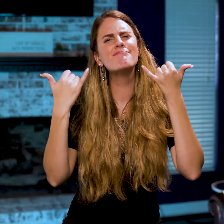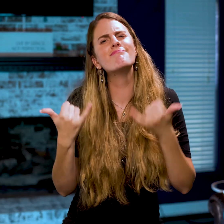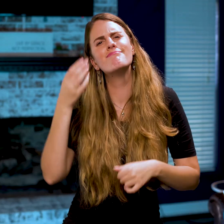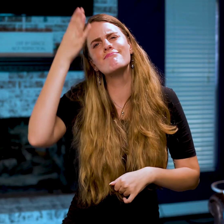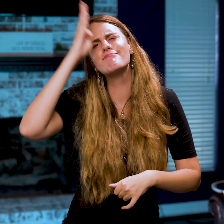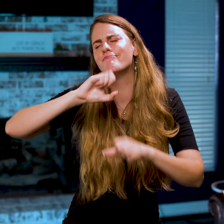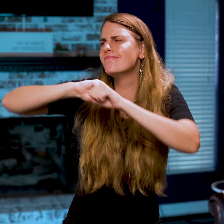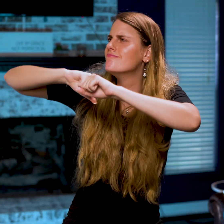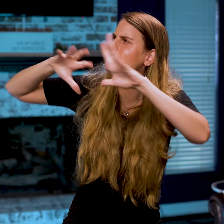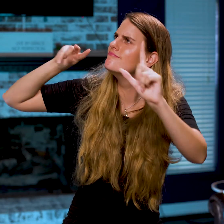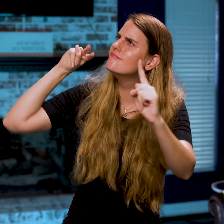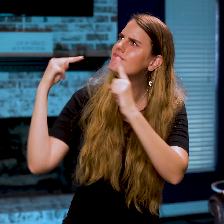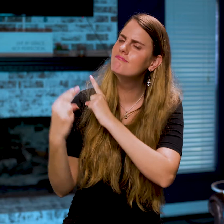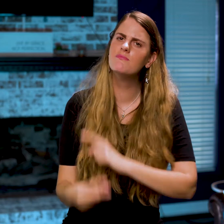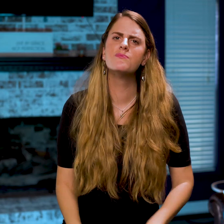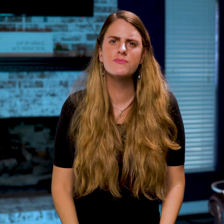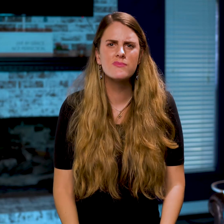The God Shot: